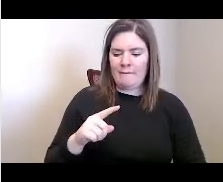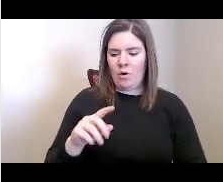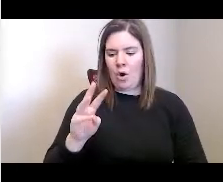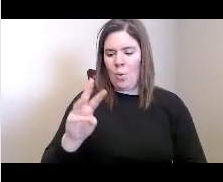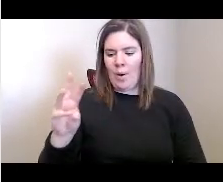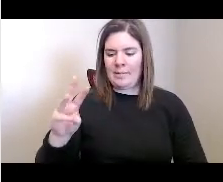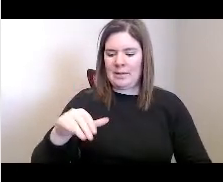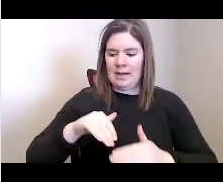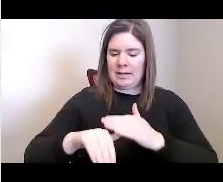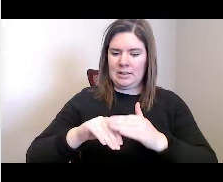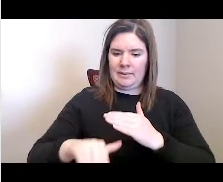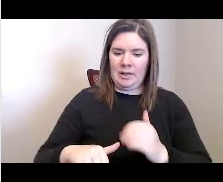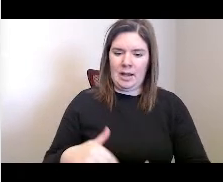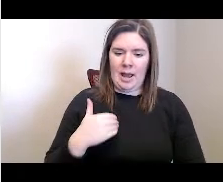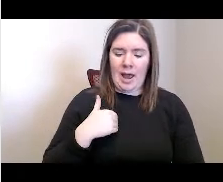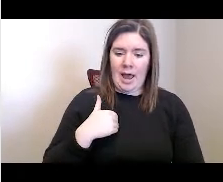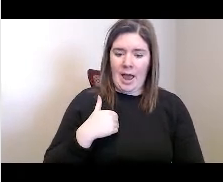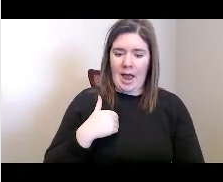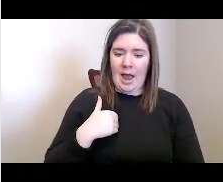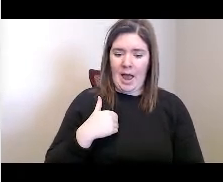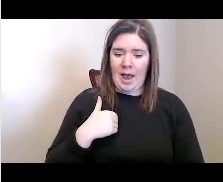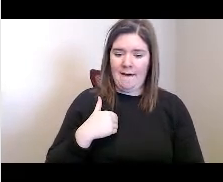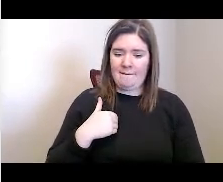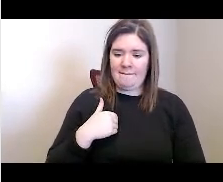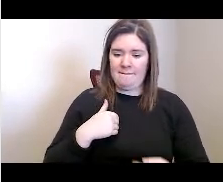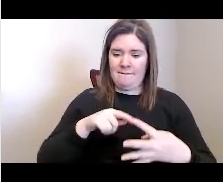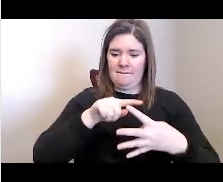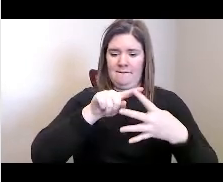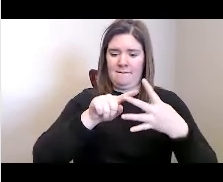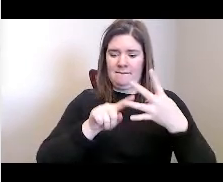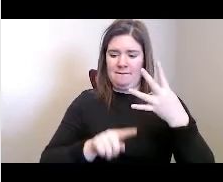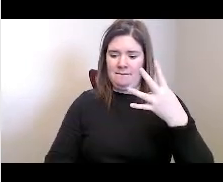operable, understandable, and robust. And then in the middle of the slide we've